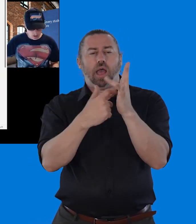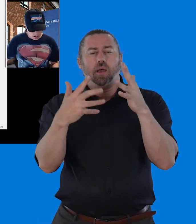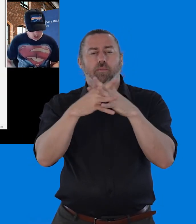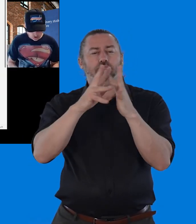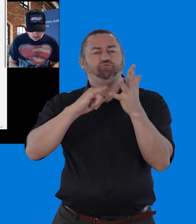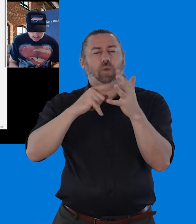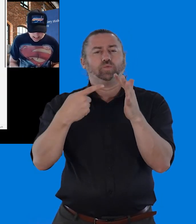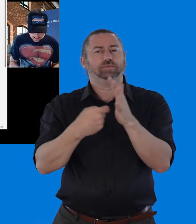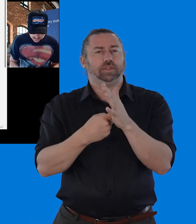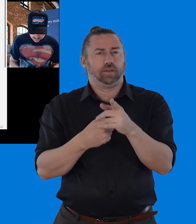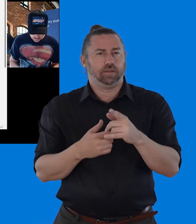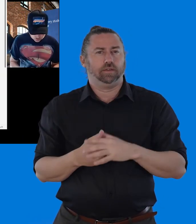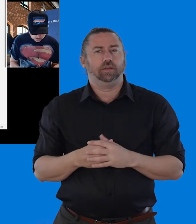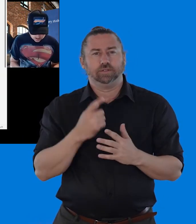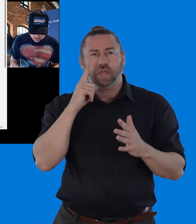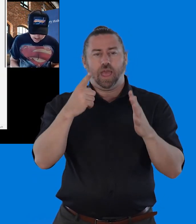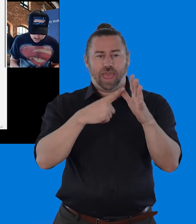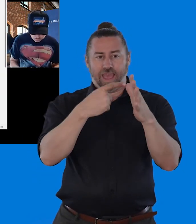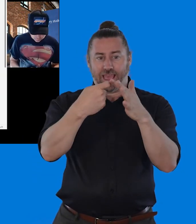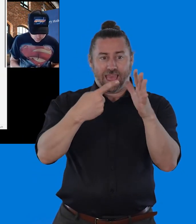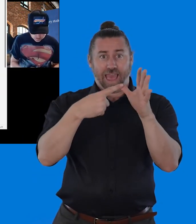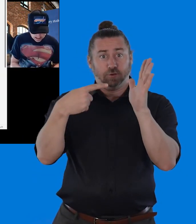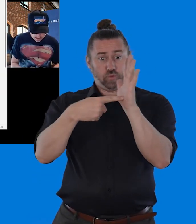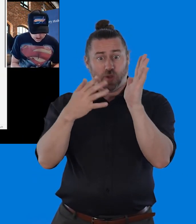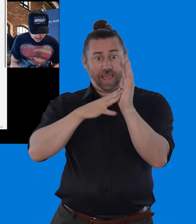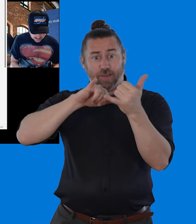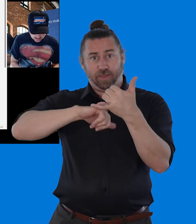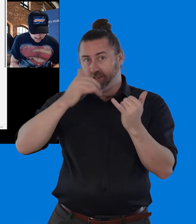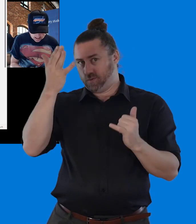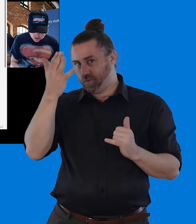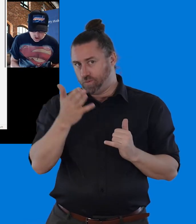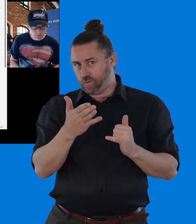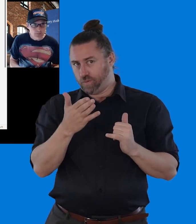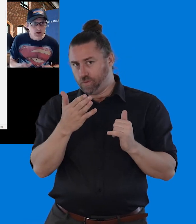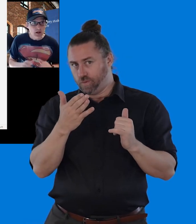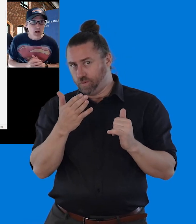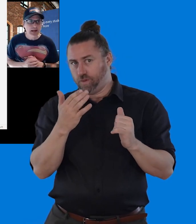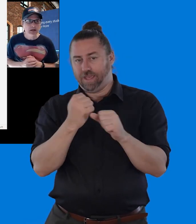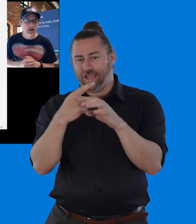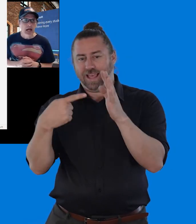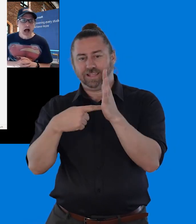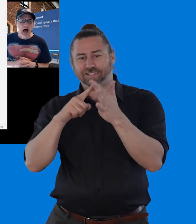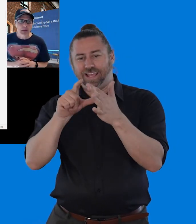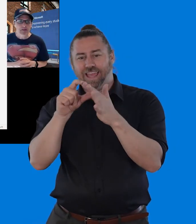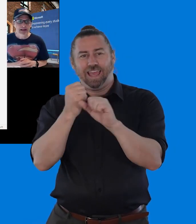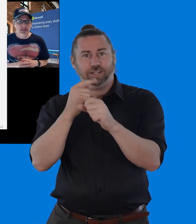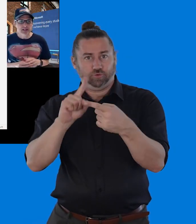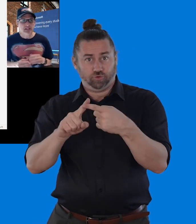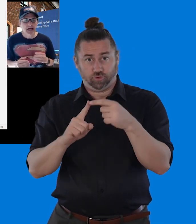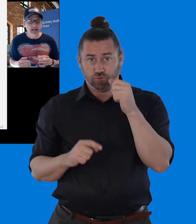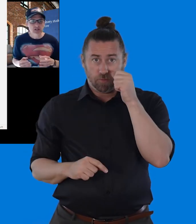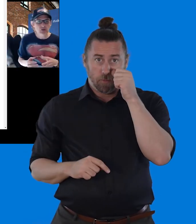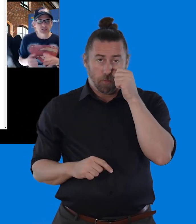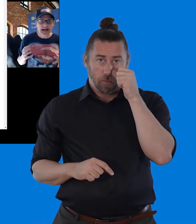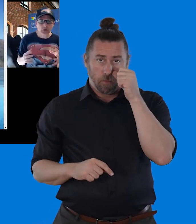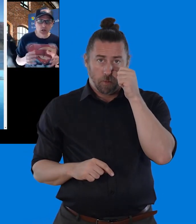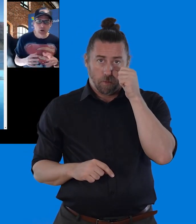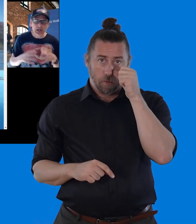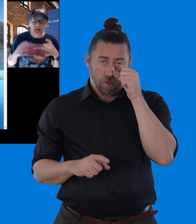I'm gonna show you here aka.ms/getedge. OK, and that's gonna take us to downloading